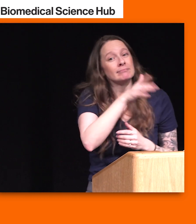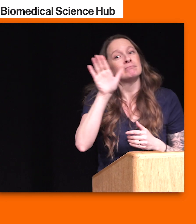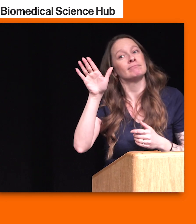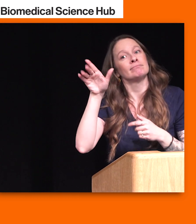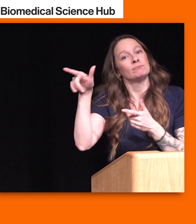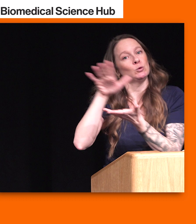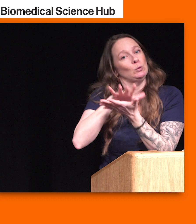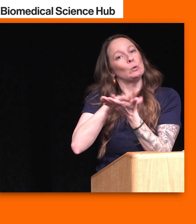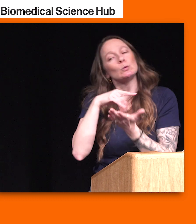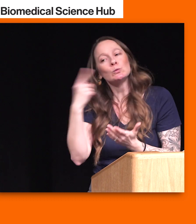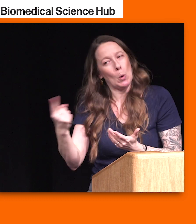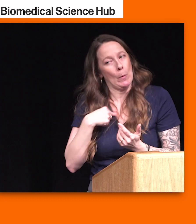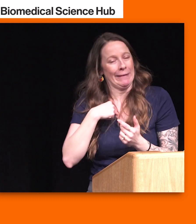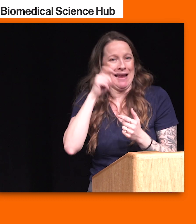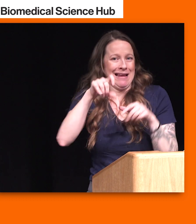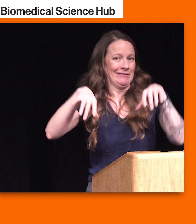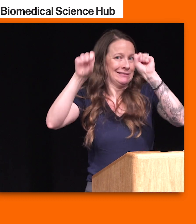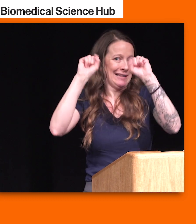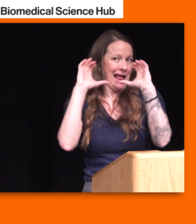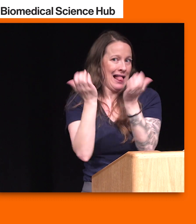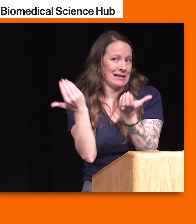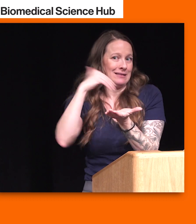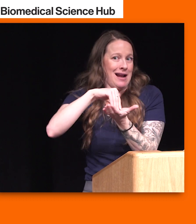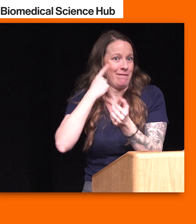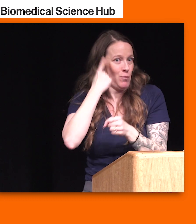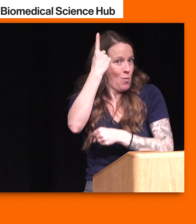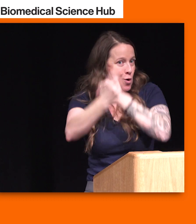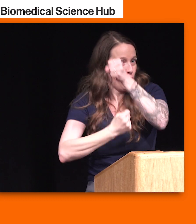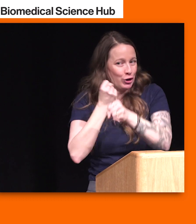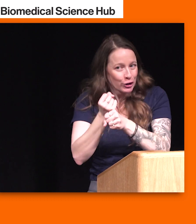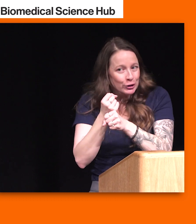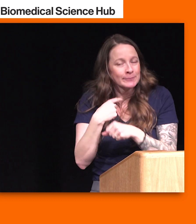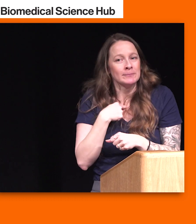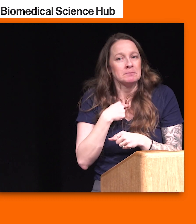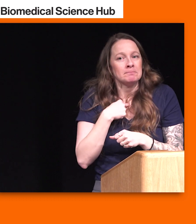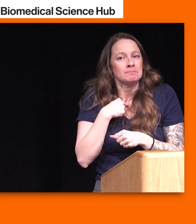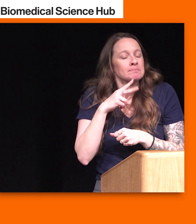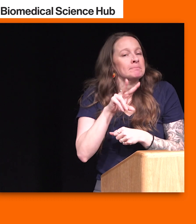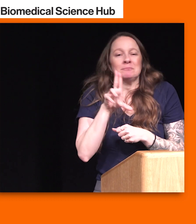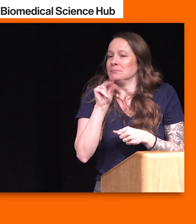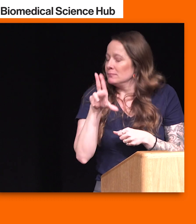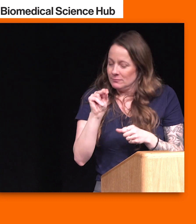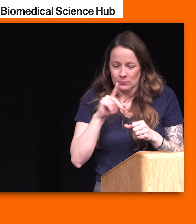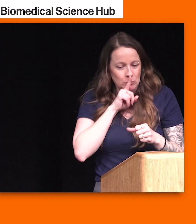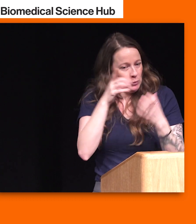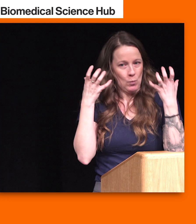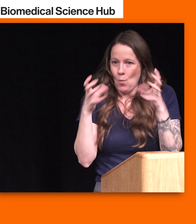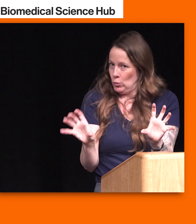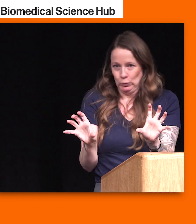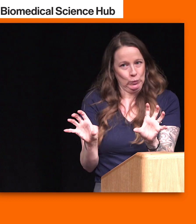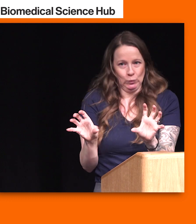environmental science, to be honest. The school let me know, like, you have to take this class again if you want a Regents diploma.